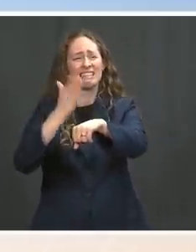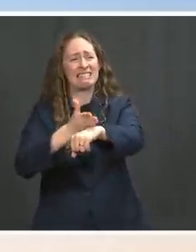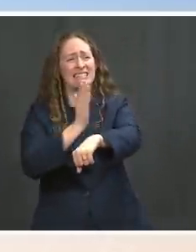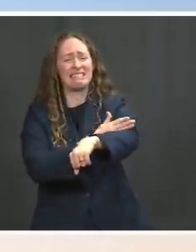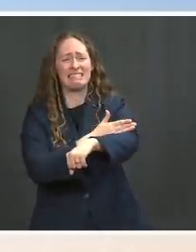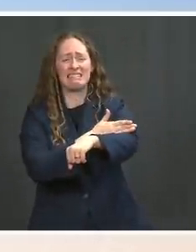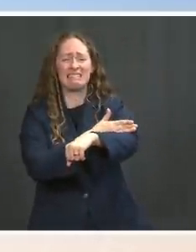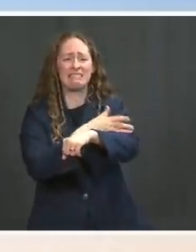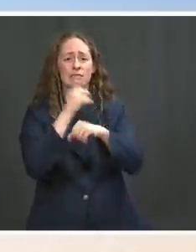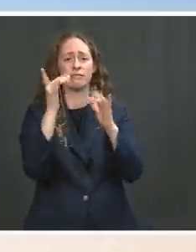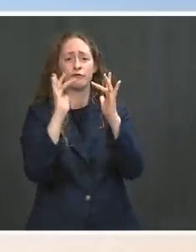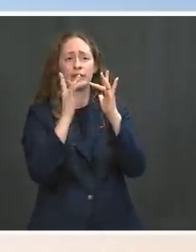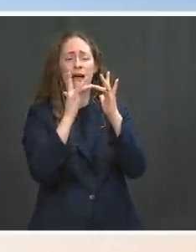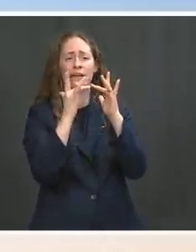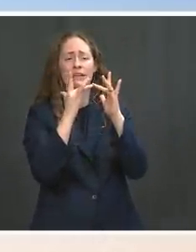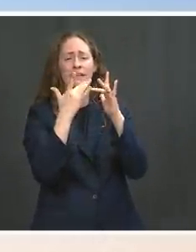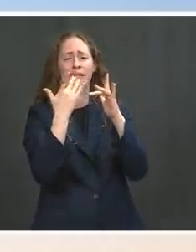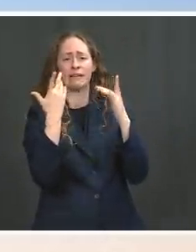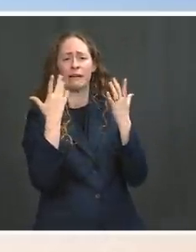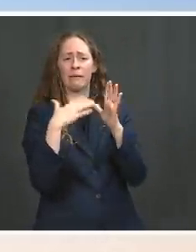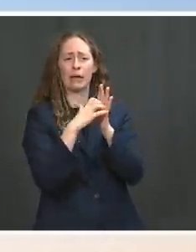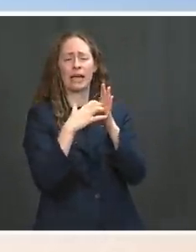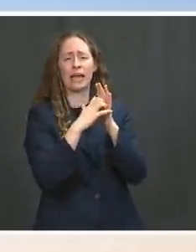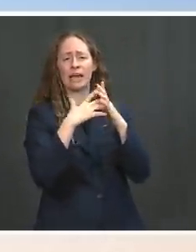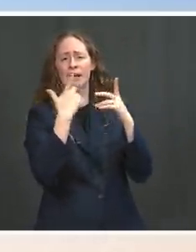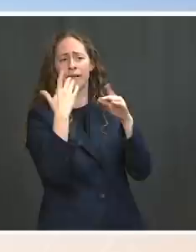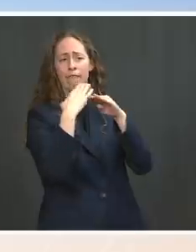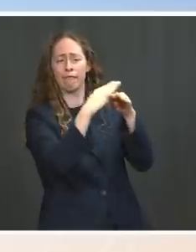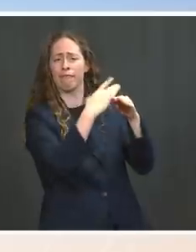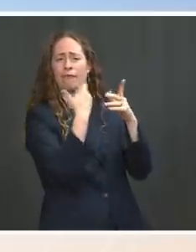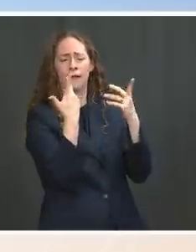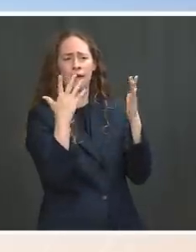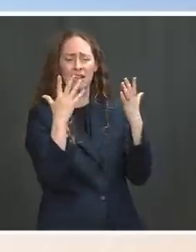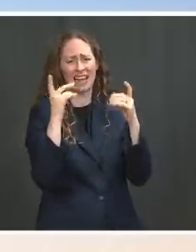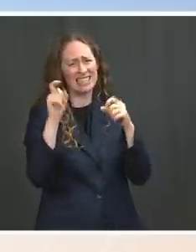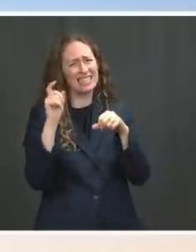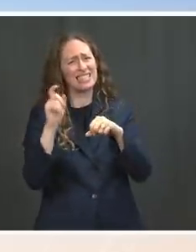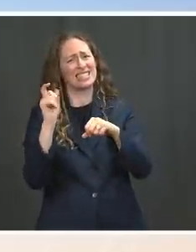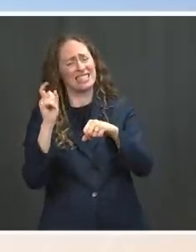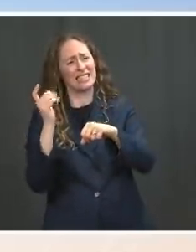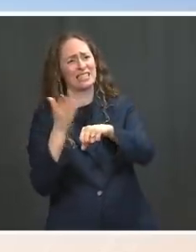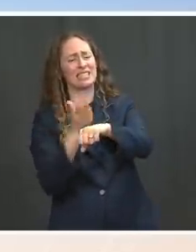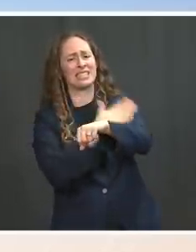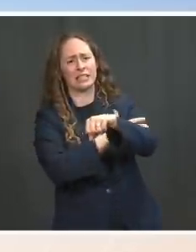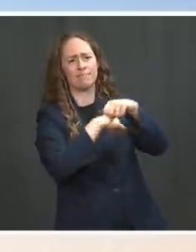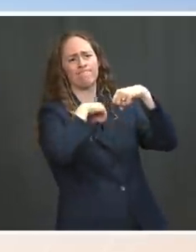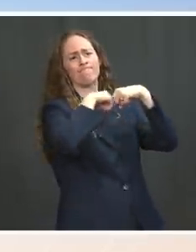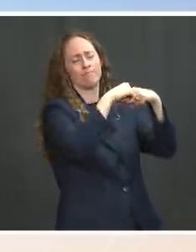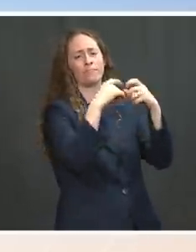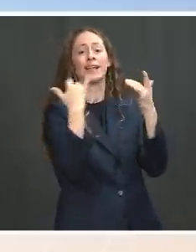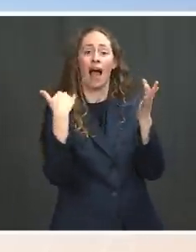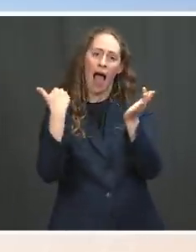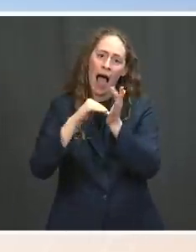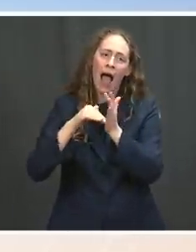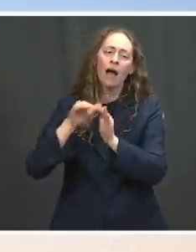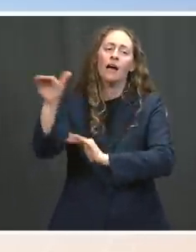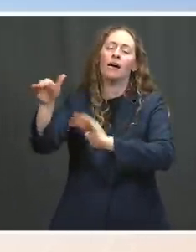back several years ago. And that's something we will redouble our efforts on. At the same time, we have -- since this President took office,